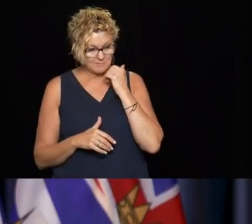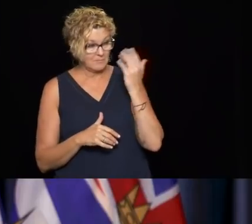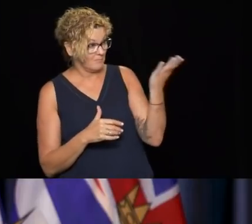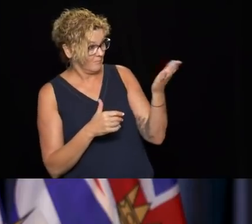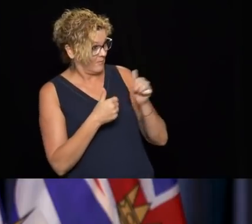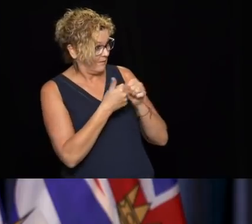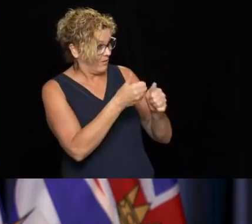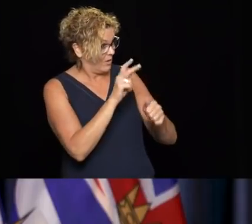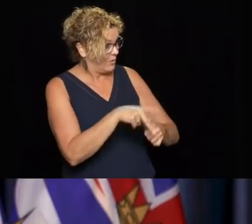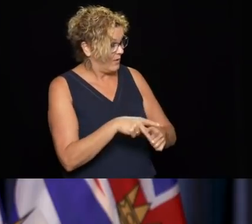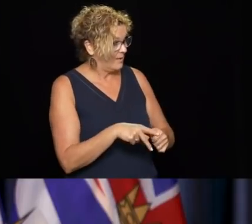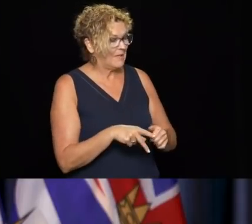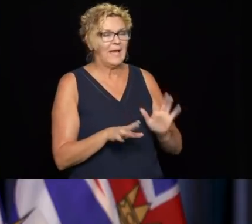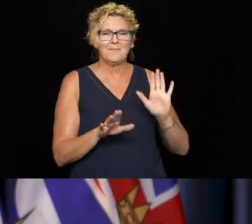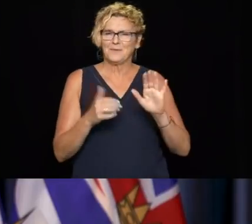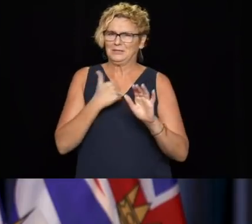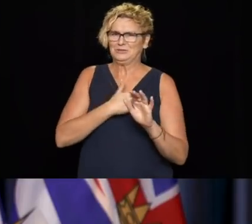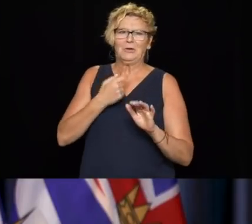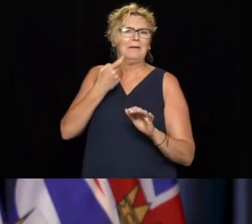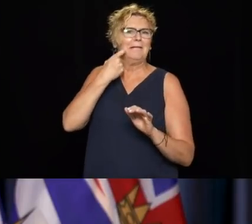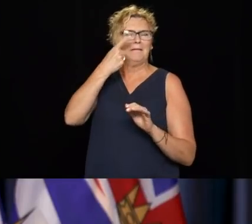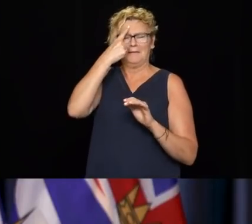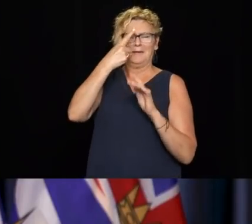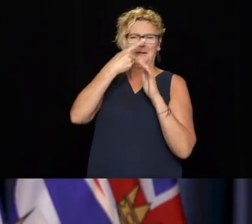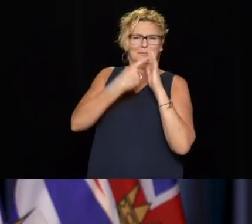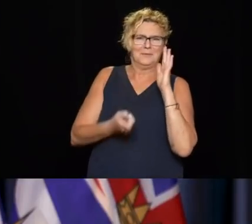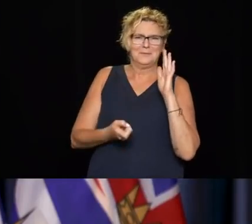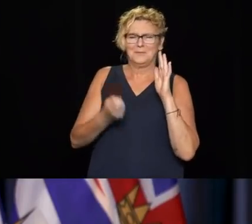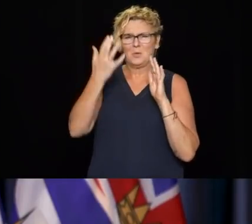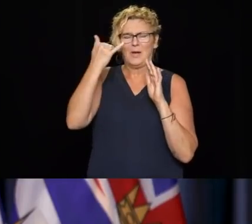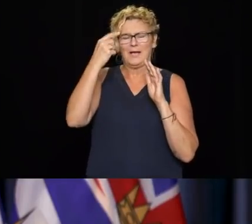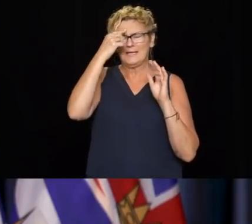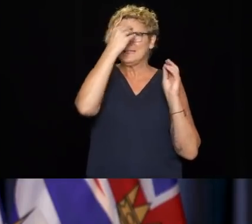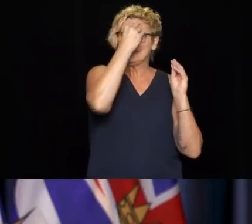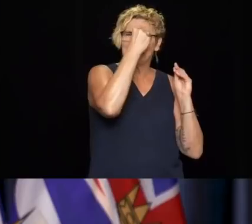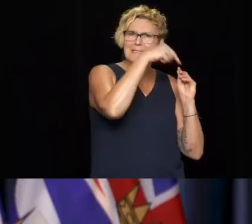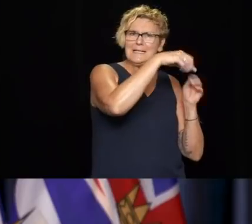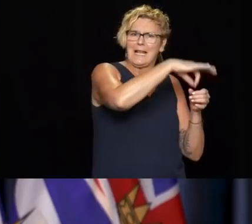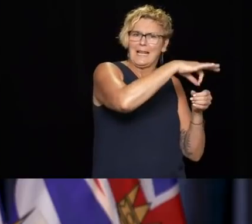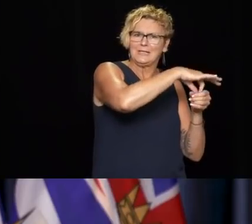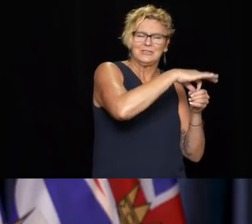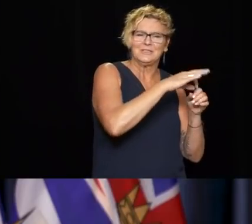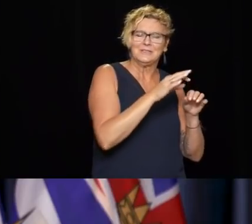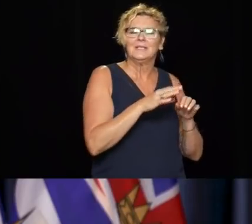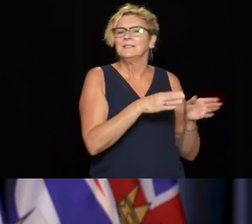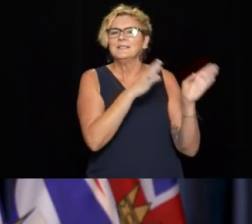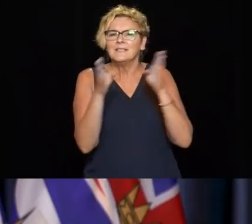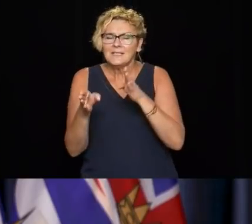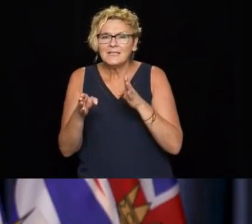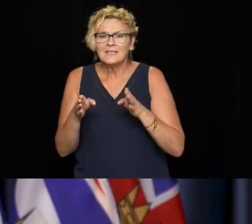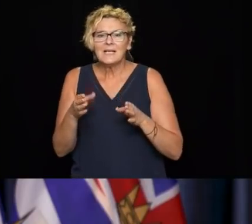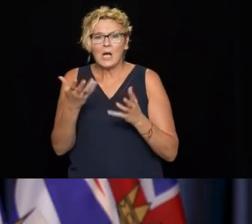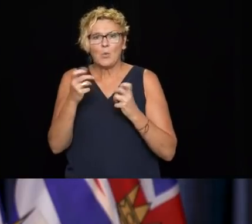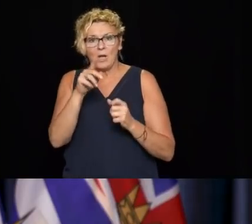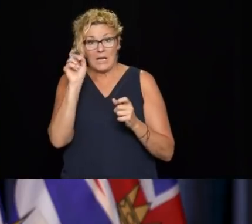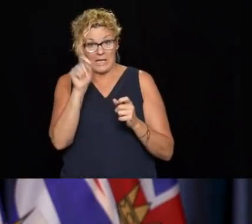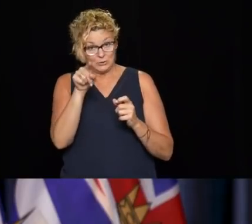government is working every day to make sure they are safe and that we are getting back to a place where economy benefits all British Colombians.